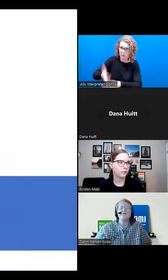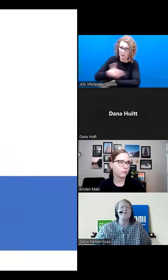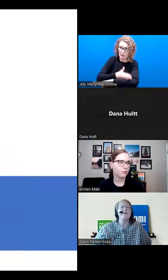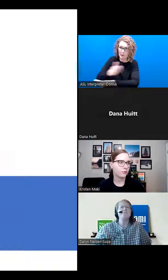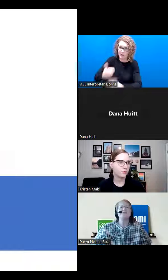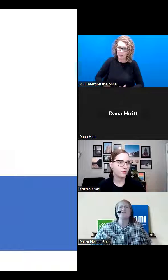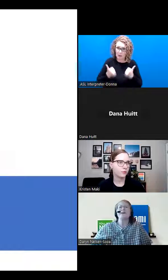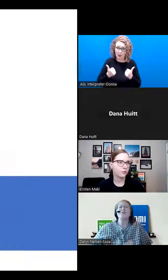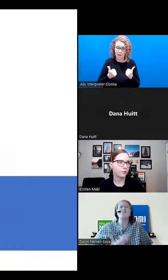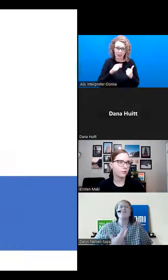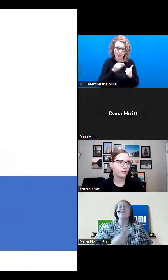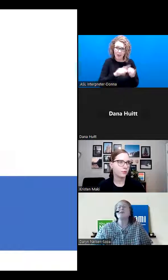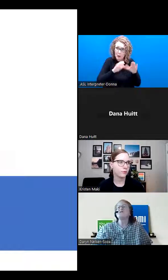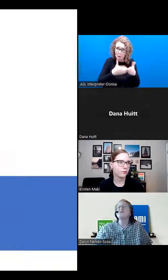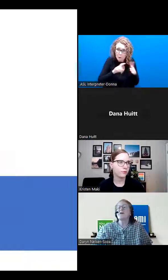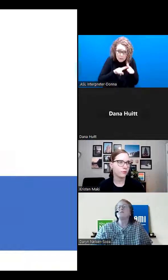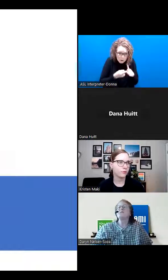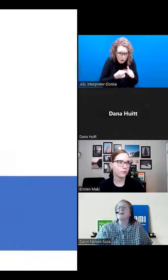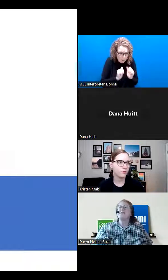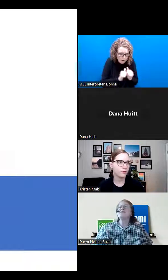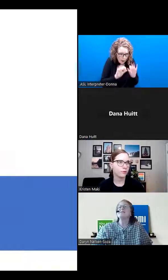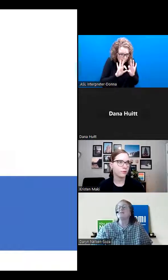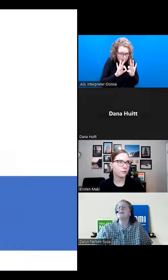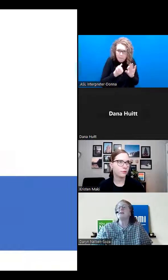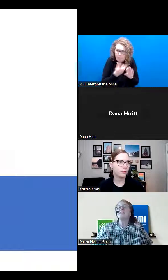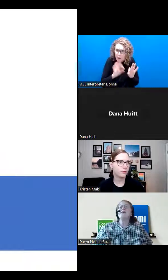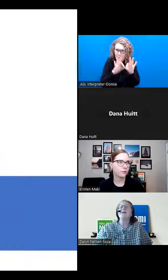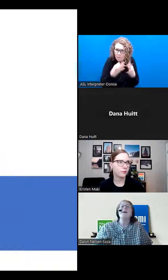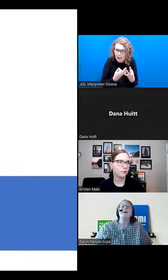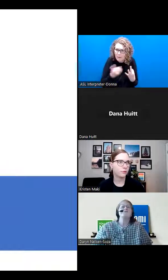with long-term care. So thank you for that